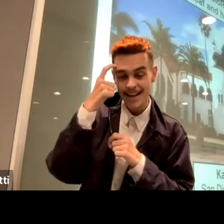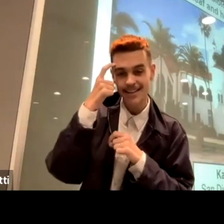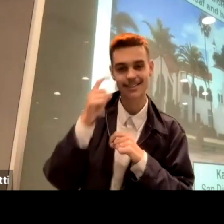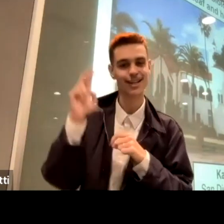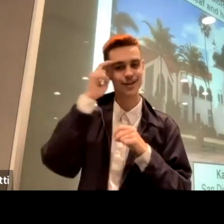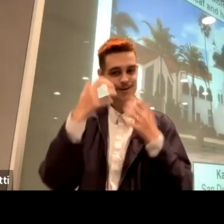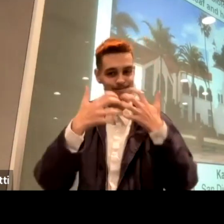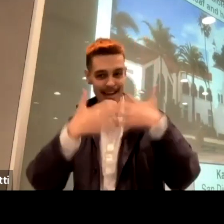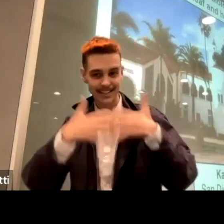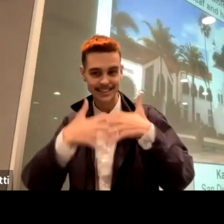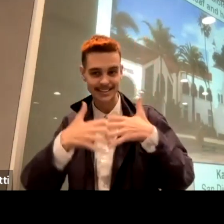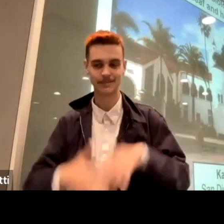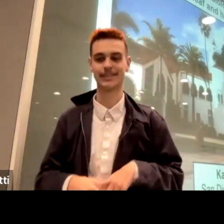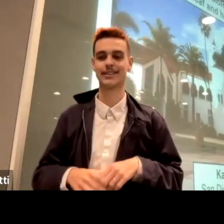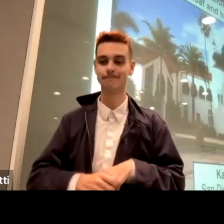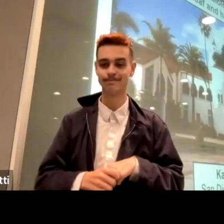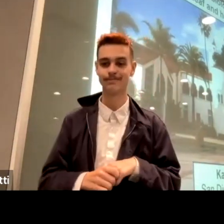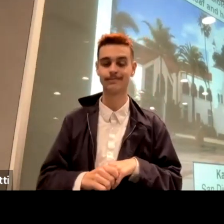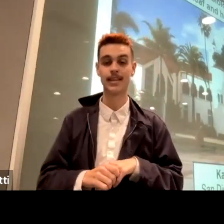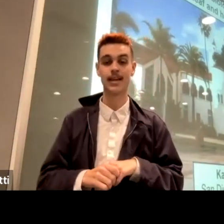distinguished lecture series theme is exploring the human